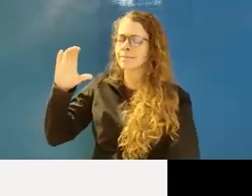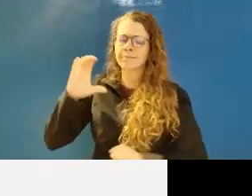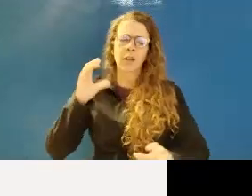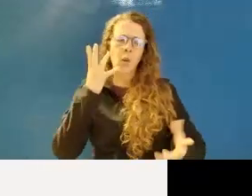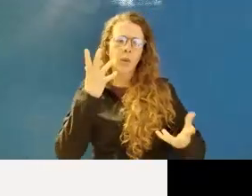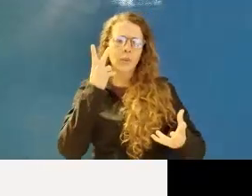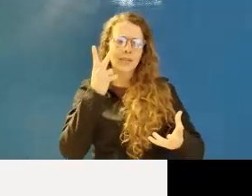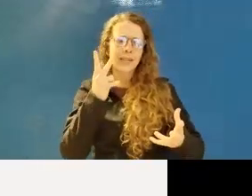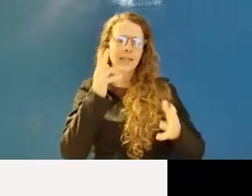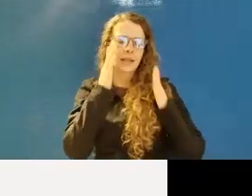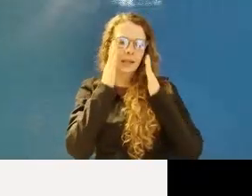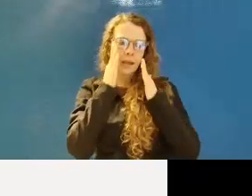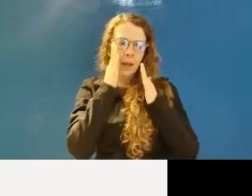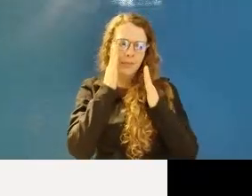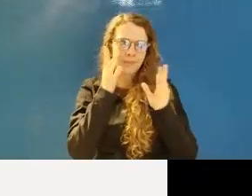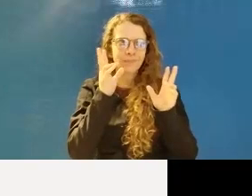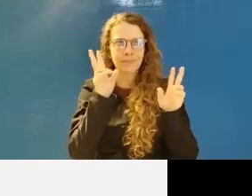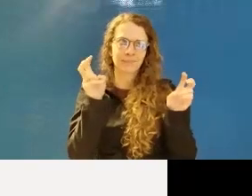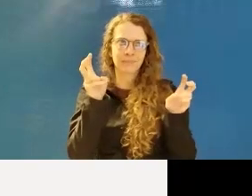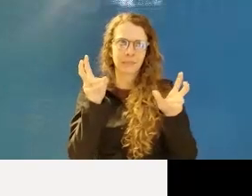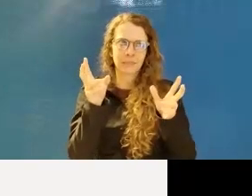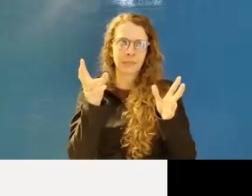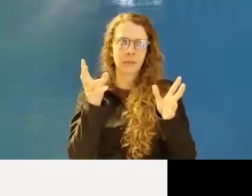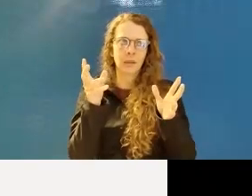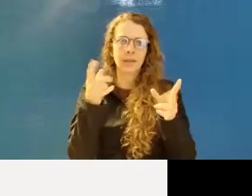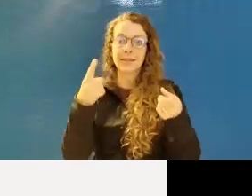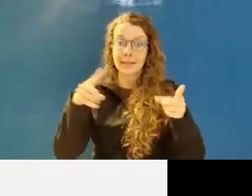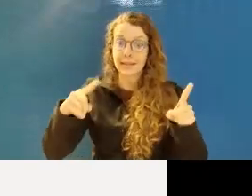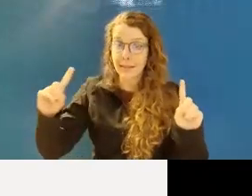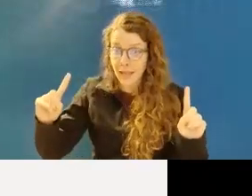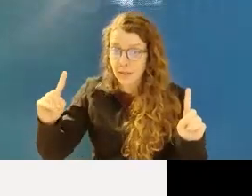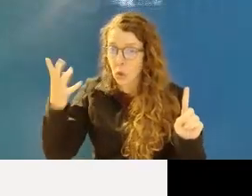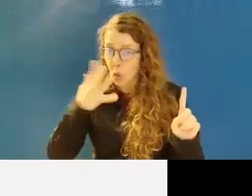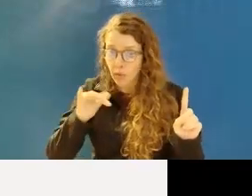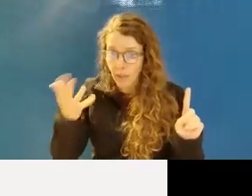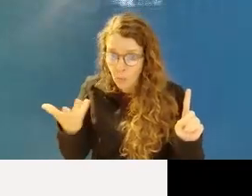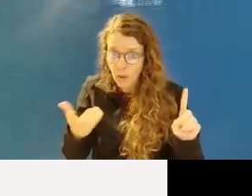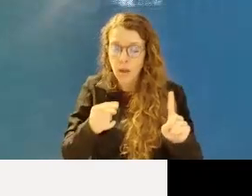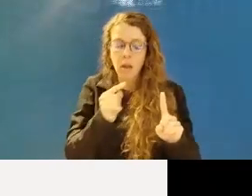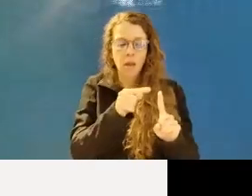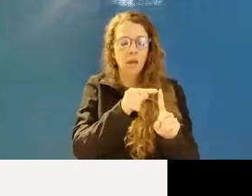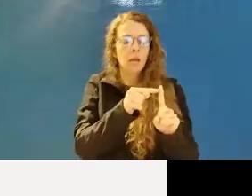passing grade, whatever you want to call it, would mean that of the courses